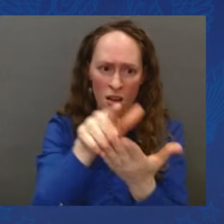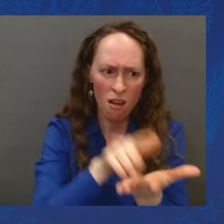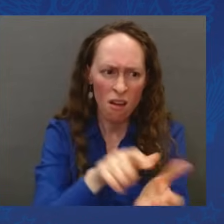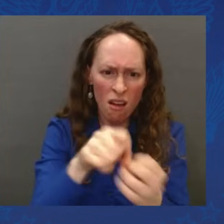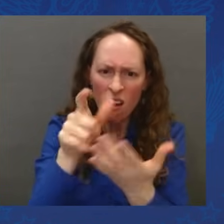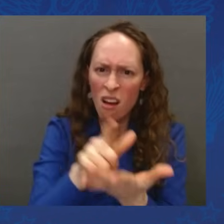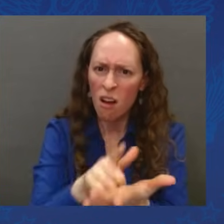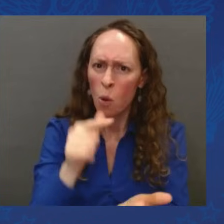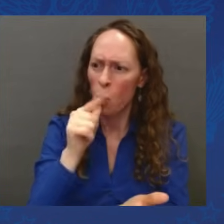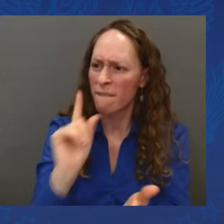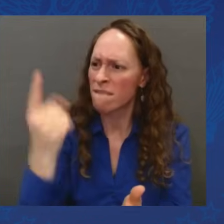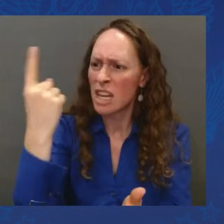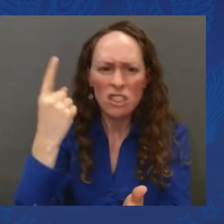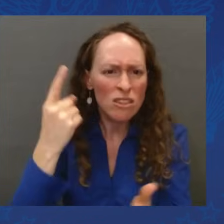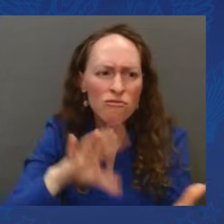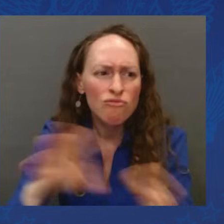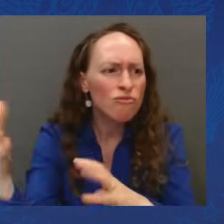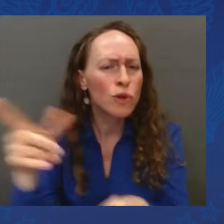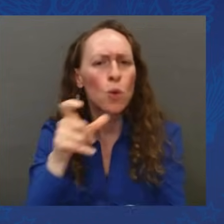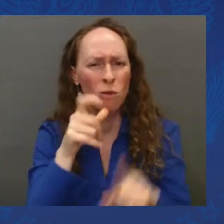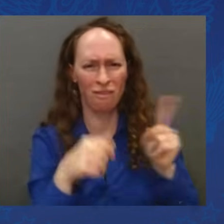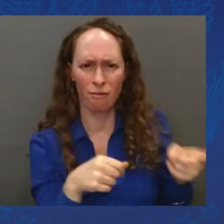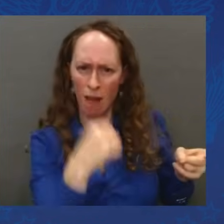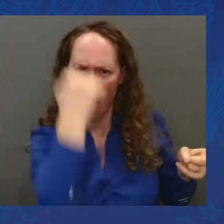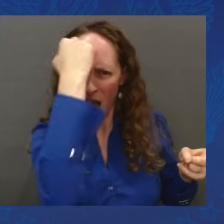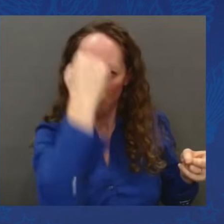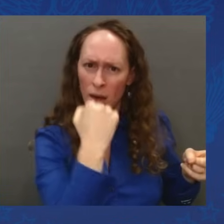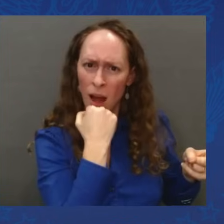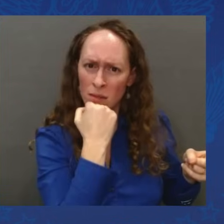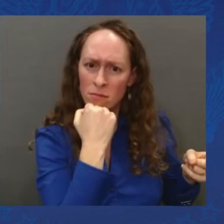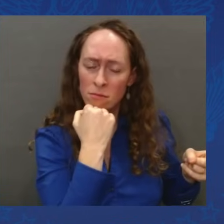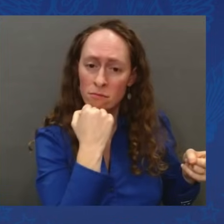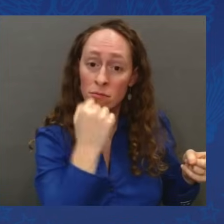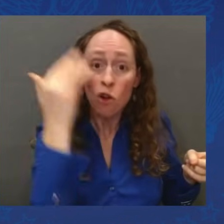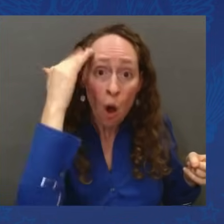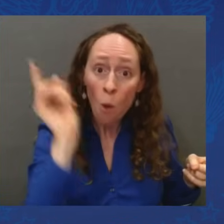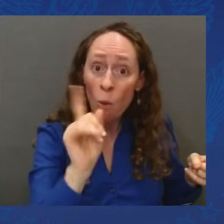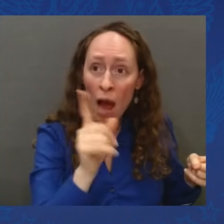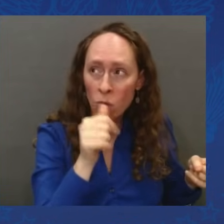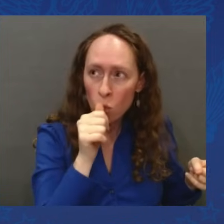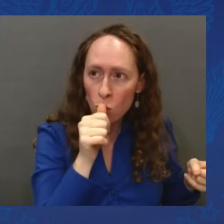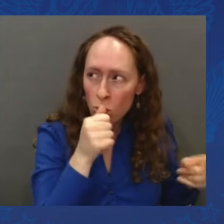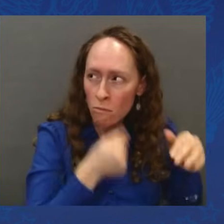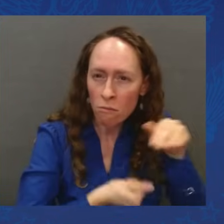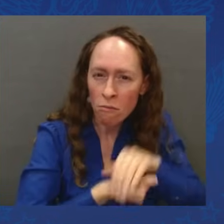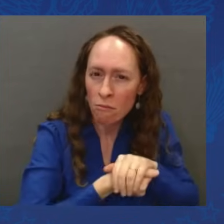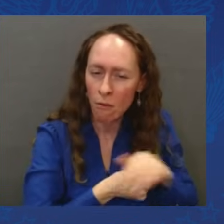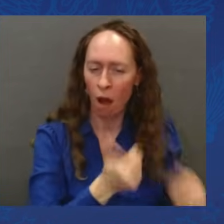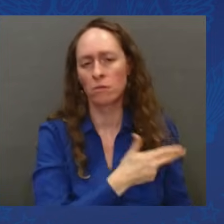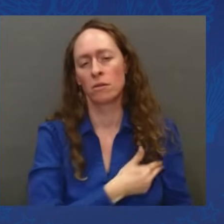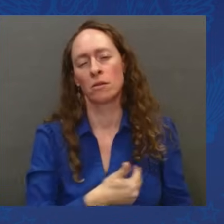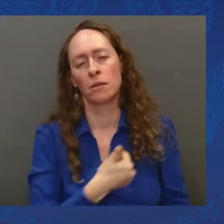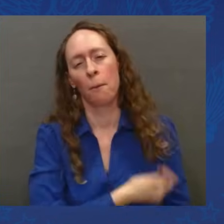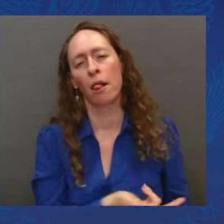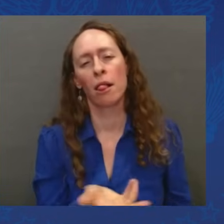And that's a fact. That's what's happened. Israel did not go in with a large number of troops, did not raid, did not rush everything down.